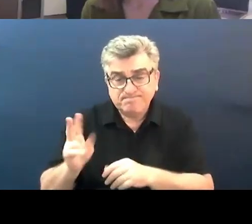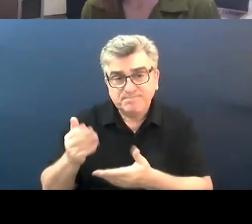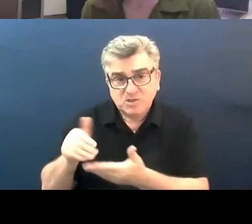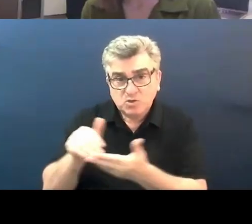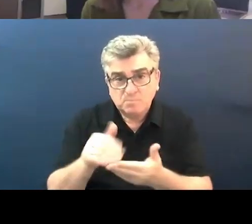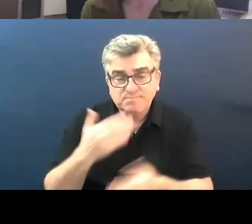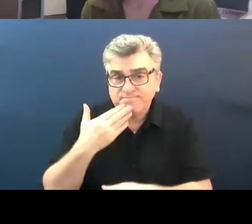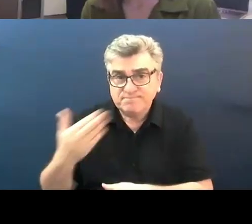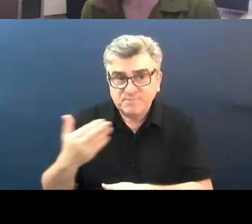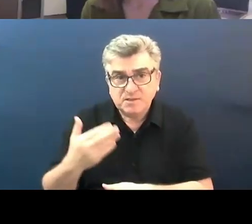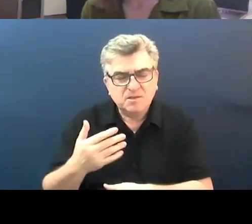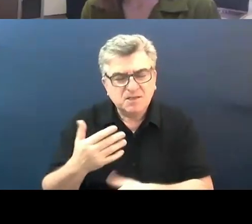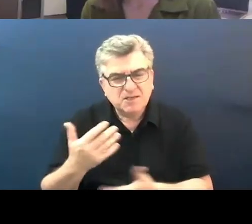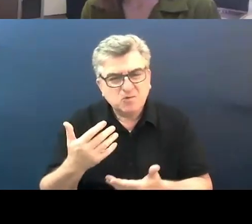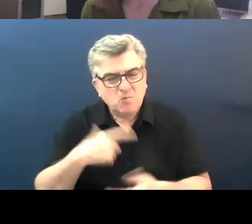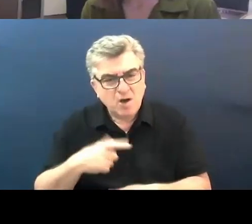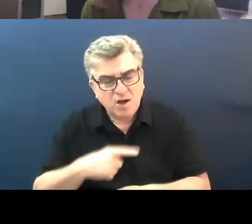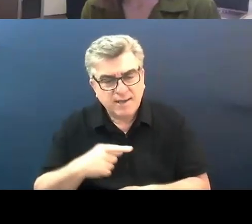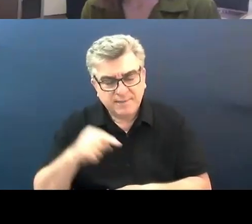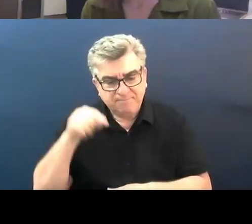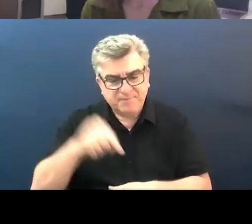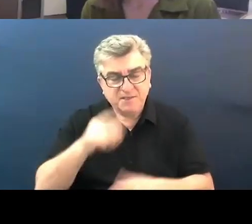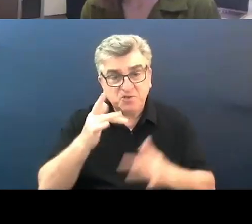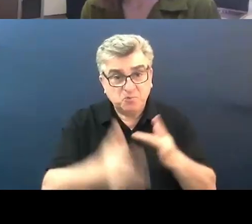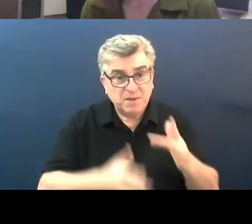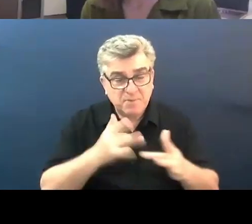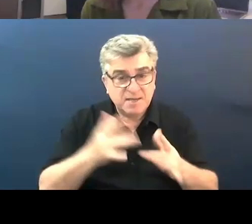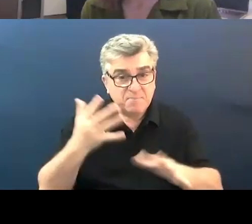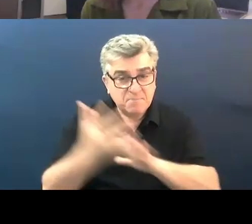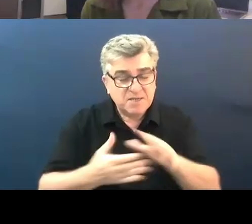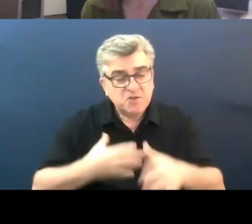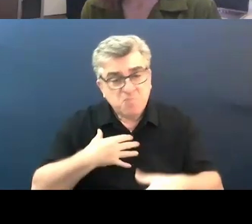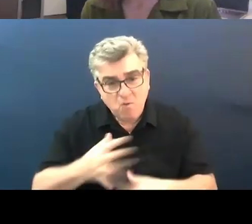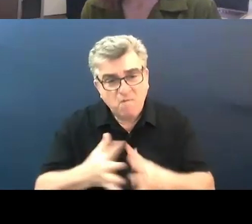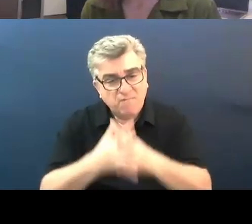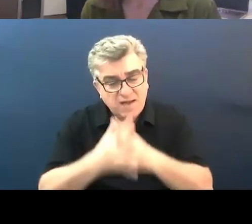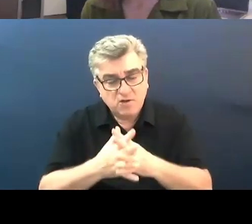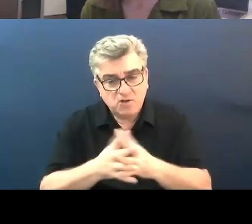You've made this a really valuable webinar. Hopefully, we've given you some practical